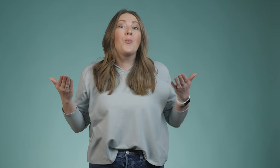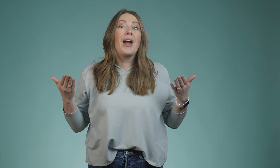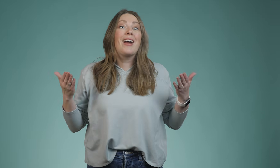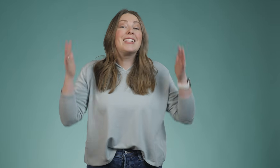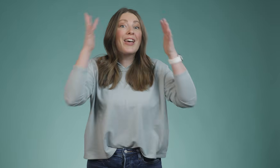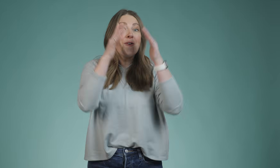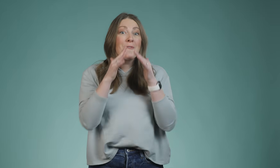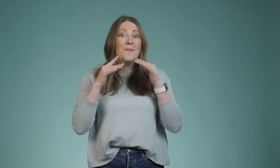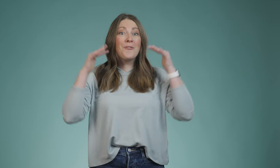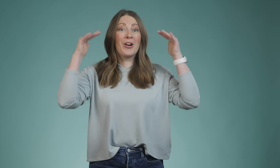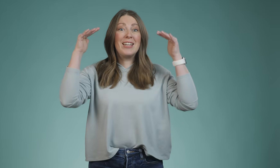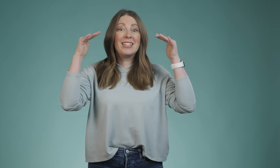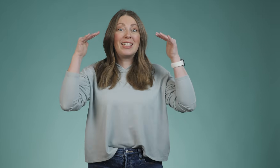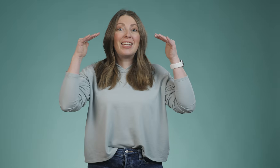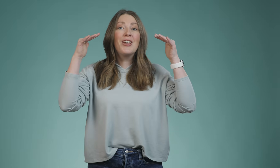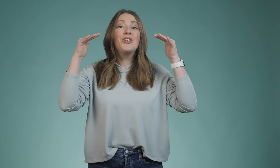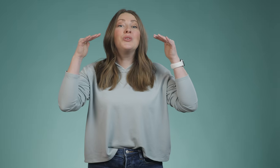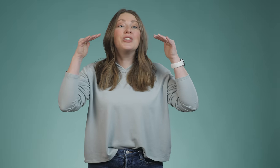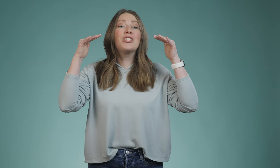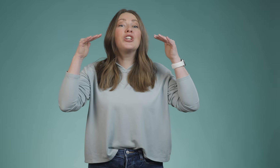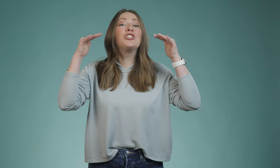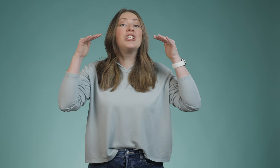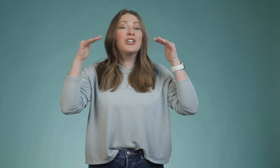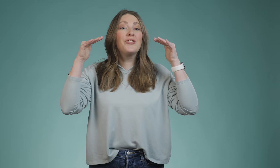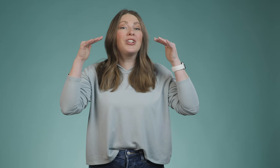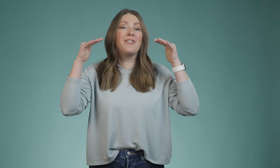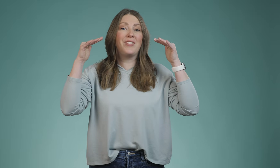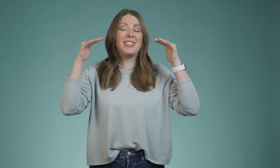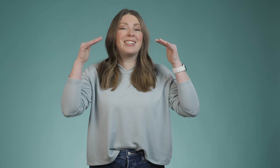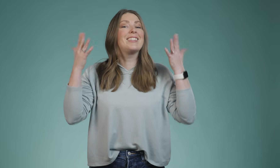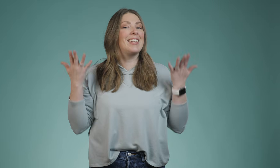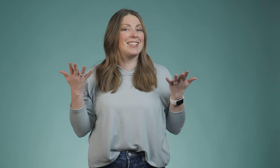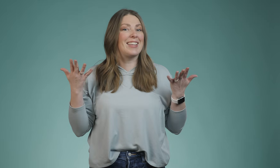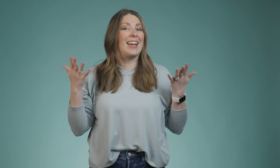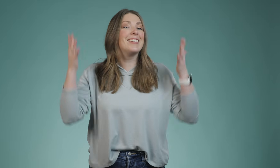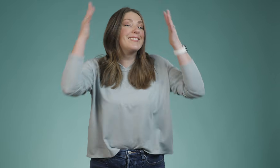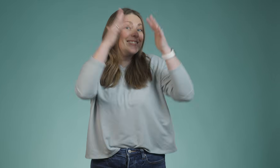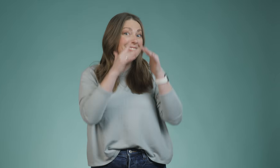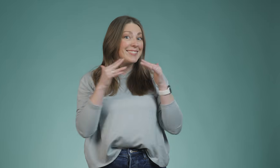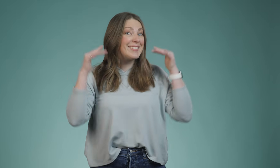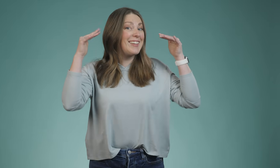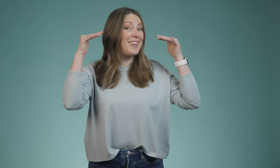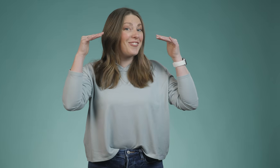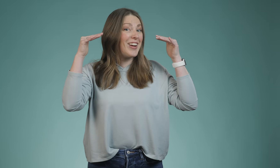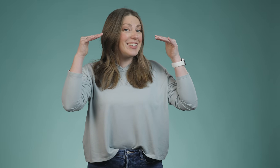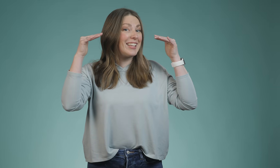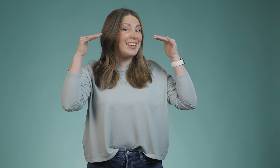whereas FRIENDLY uses a cheerful emphasis in it's sign FRIENDLY.